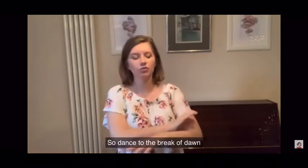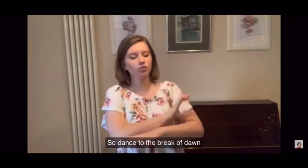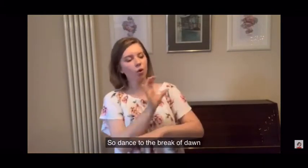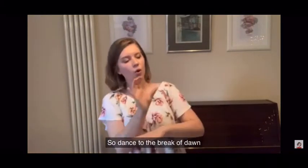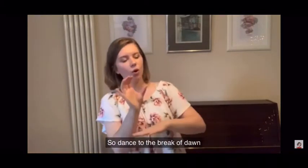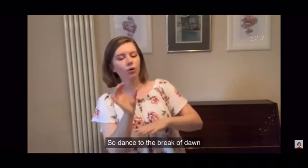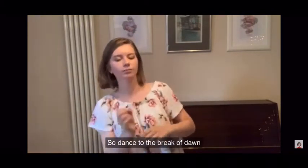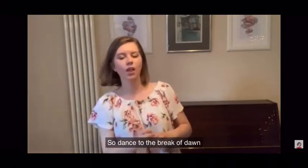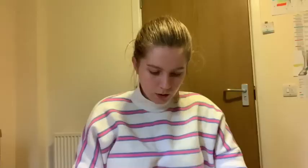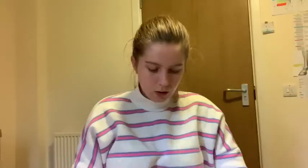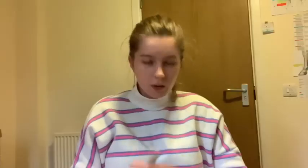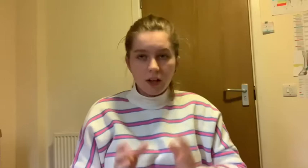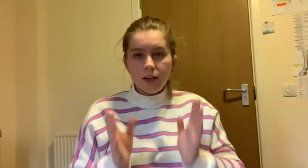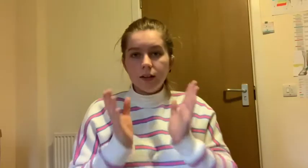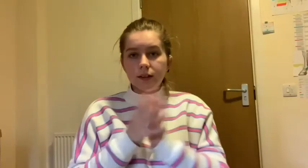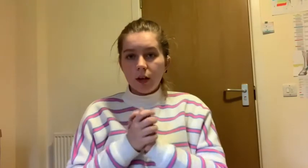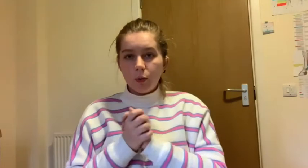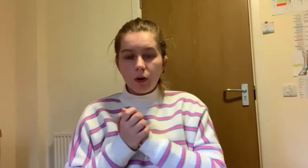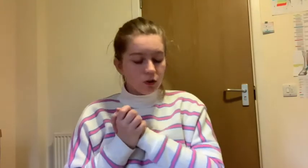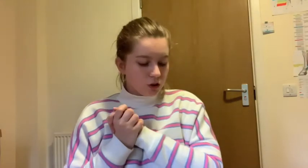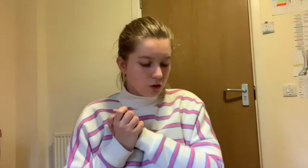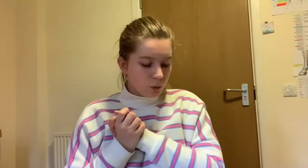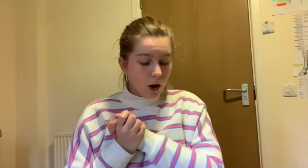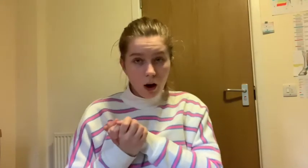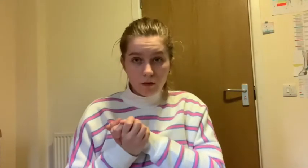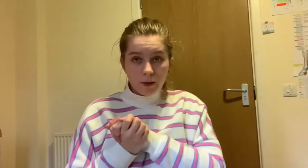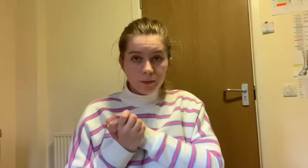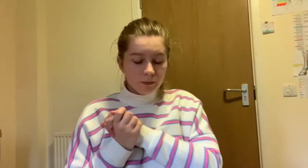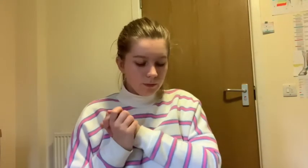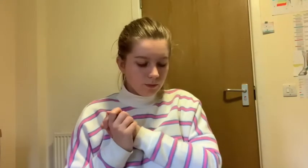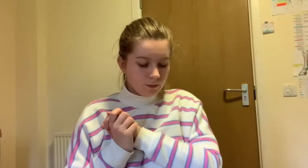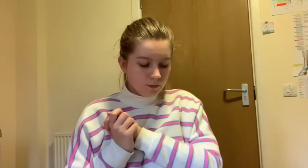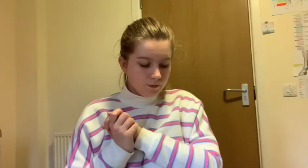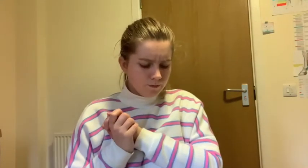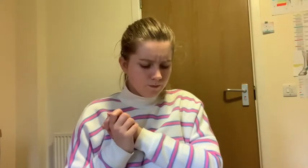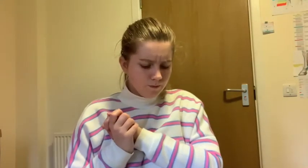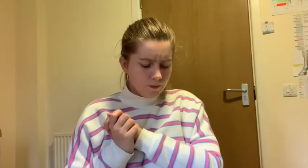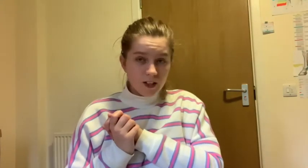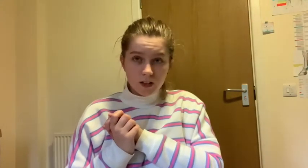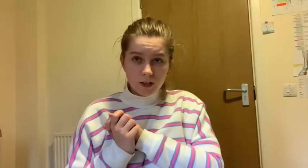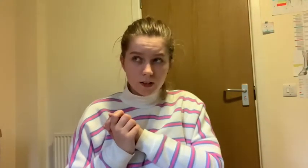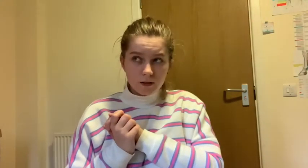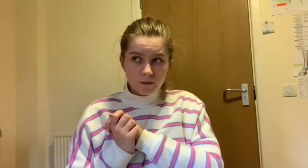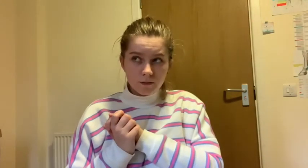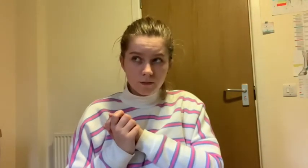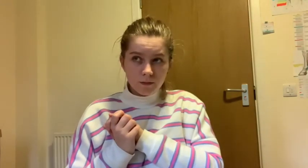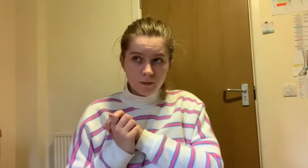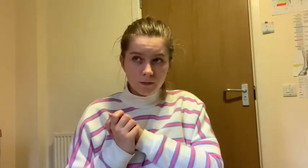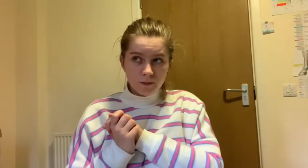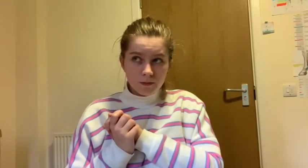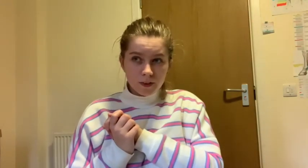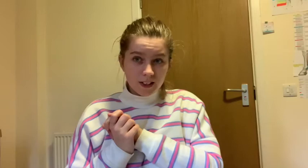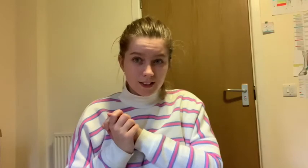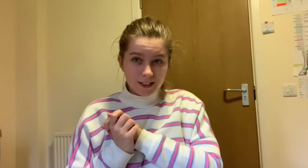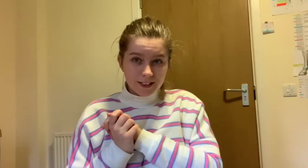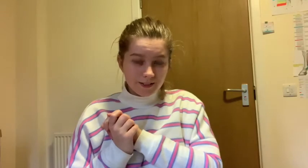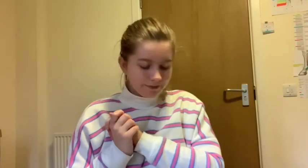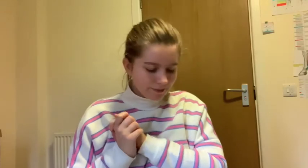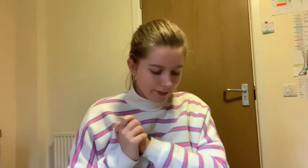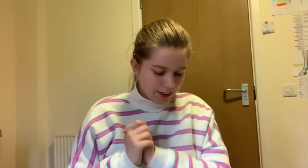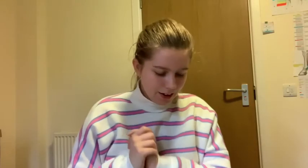Ok now we are onto RM's... sentence? sentences.